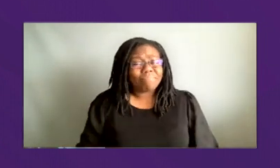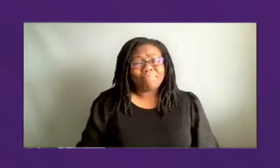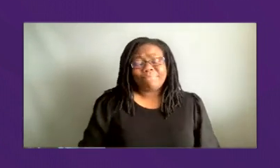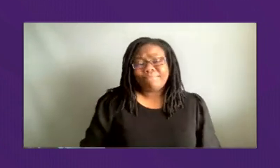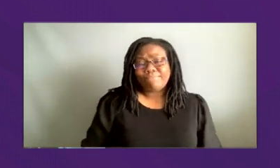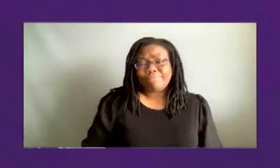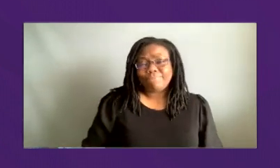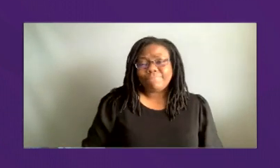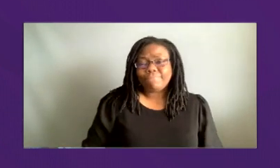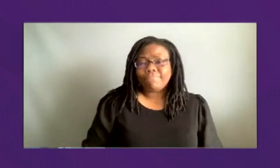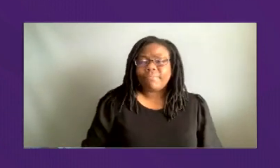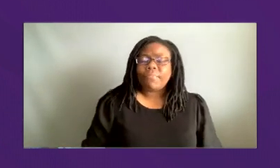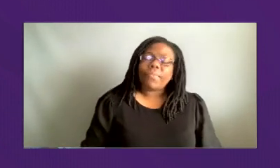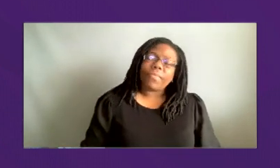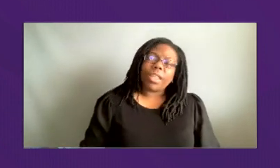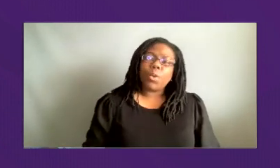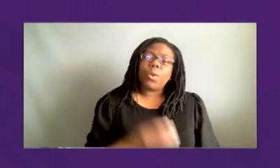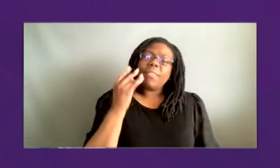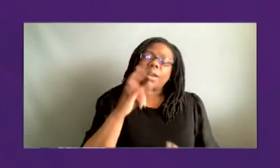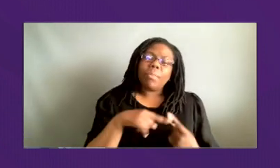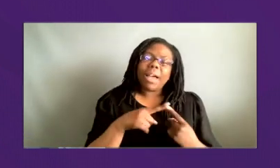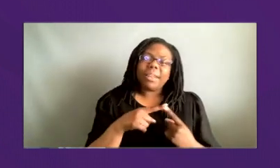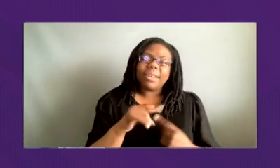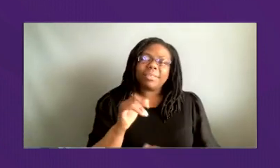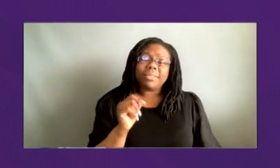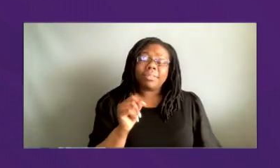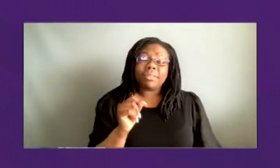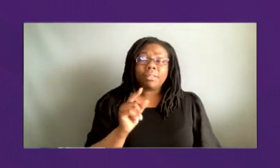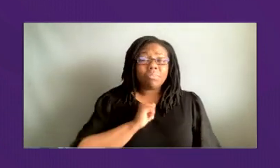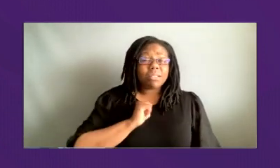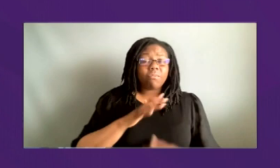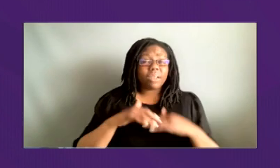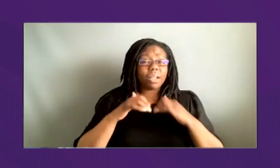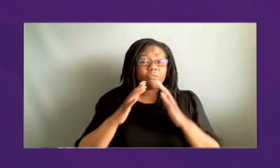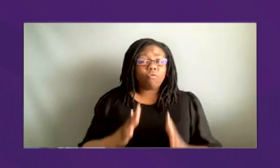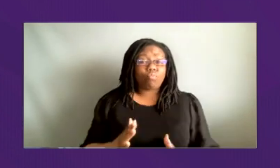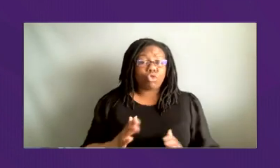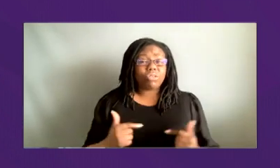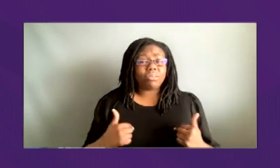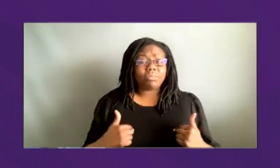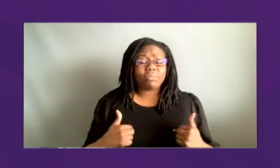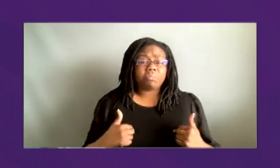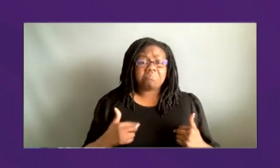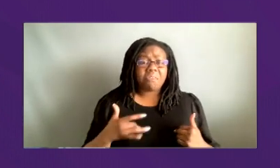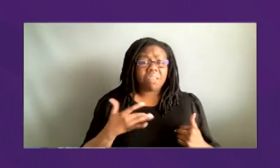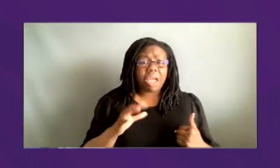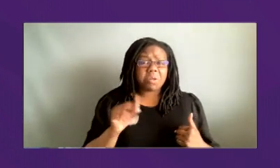about it? You know, as a native person, I don't think so. I was taught our removal, the Cherokee